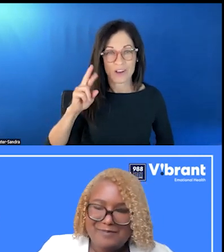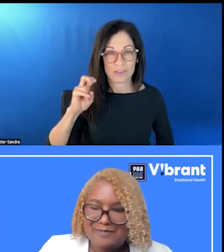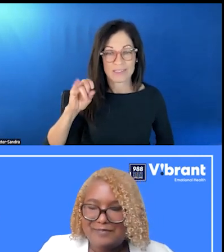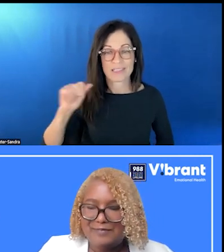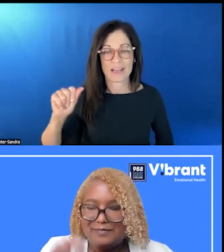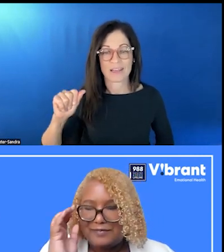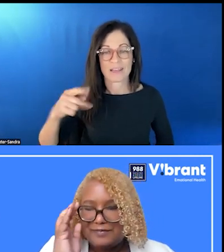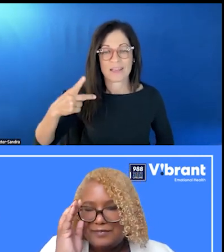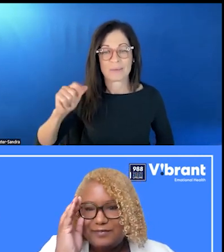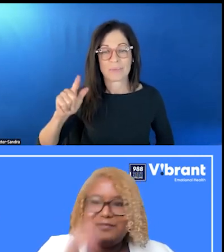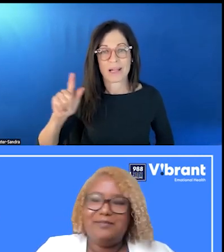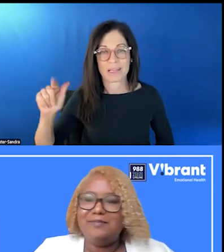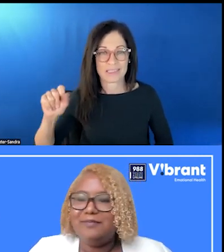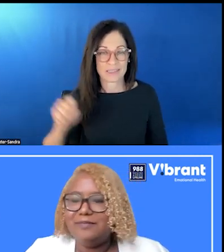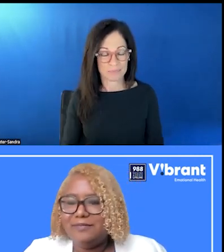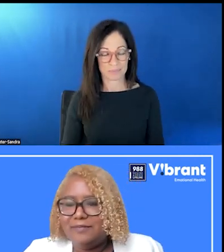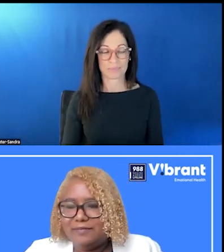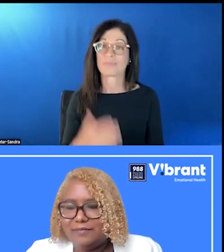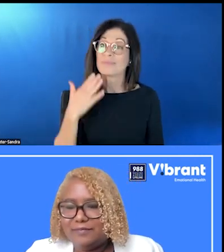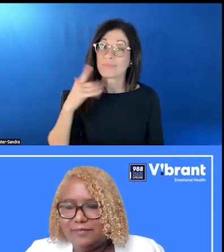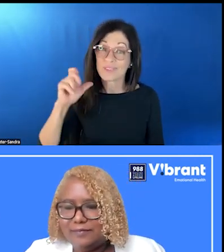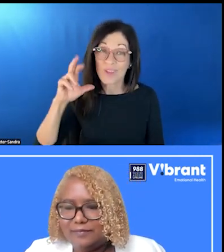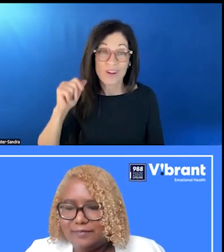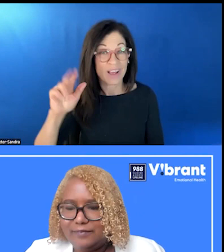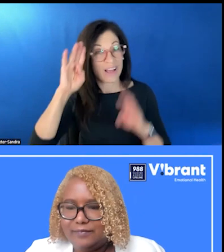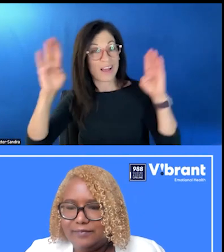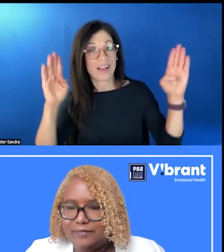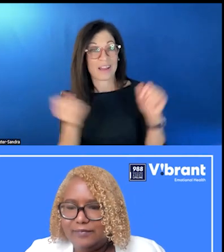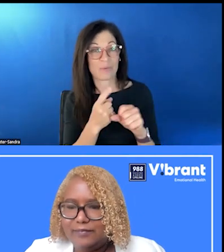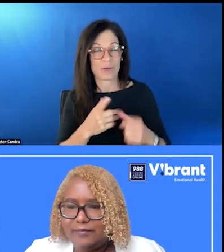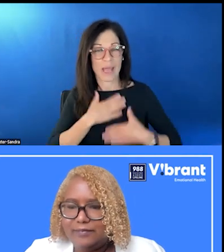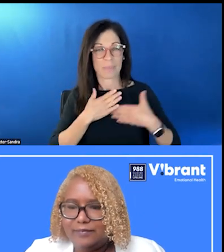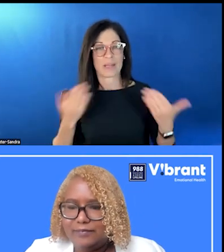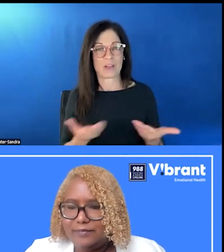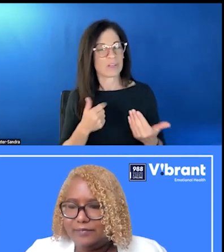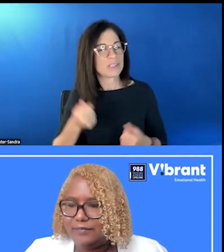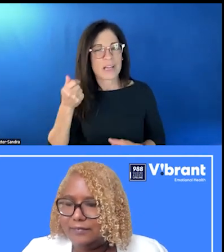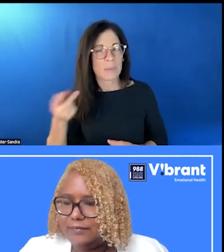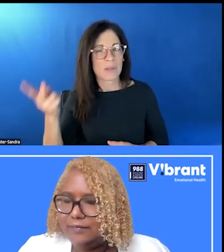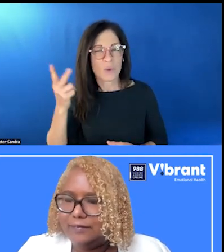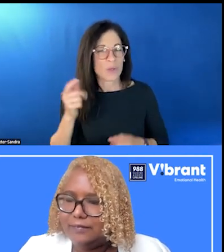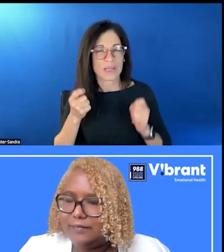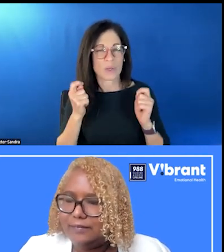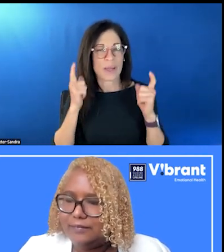THANK YOU. HAPPY TO BE HERE TODAY. I HAVE A COUPLE OF QUICK UPDATES.